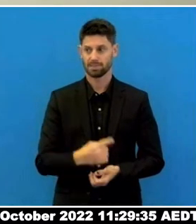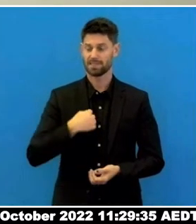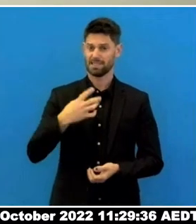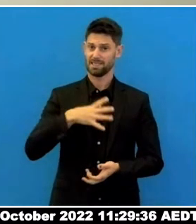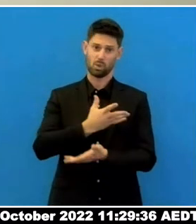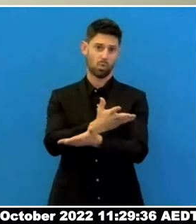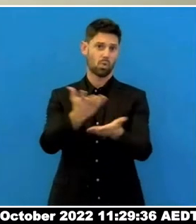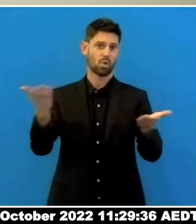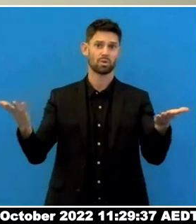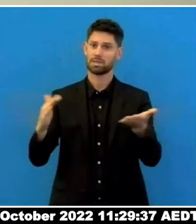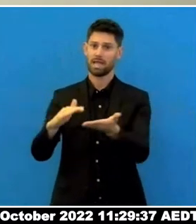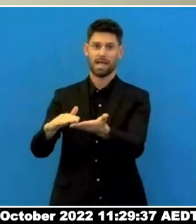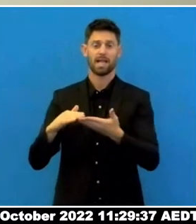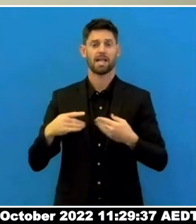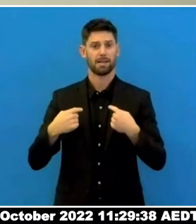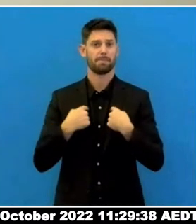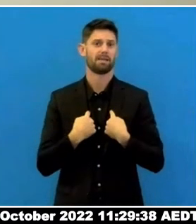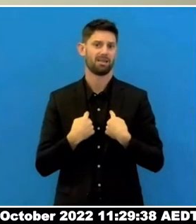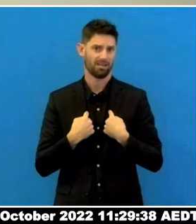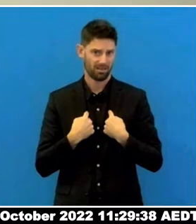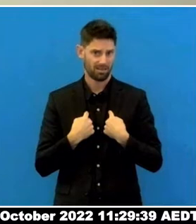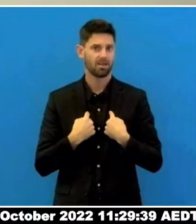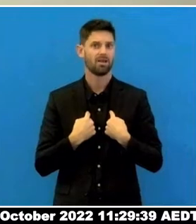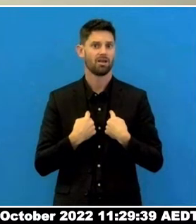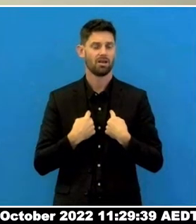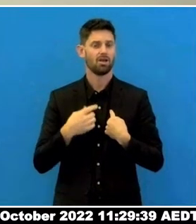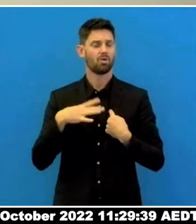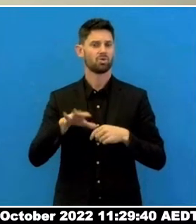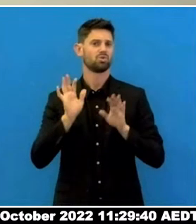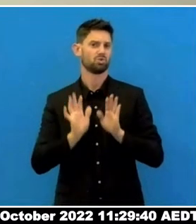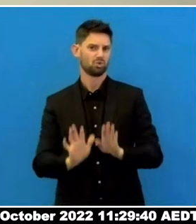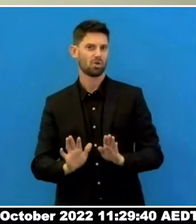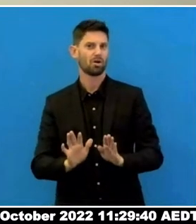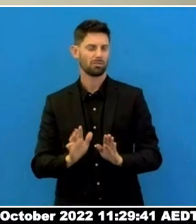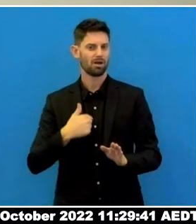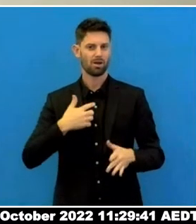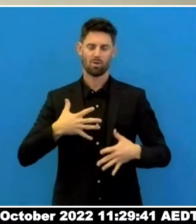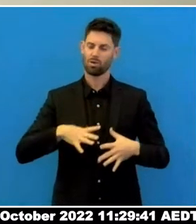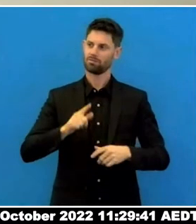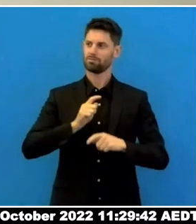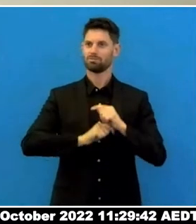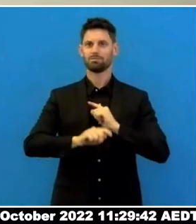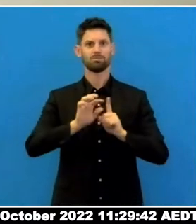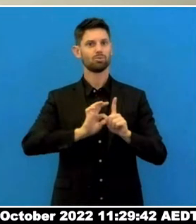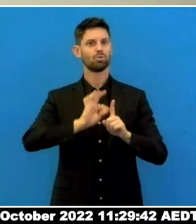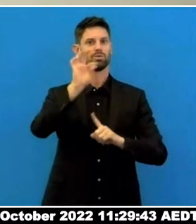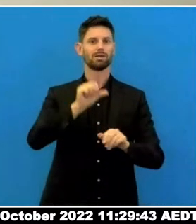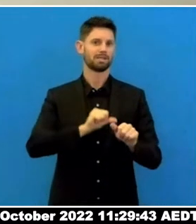I can need into my breathing is stopped. Needs to come out, the feeling better life. That is my request.